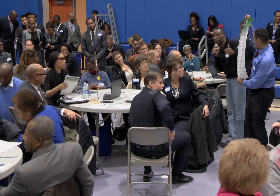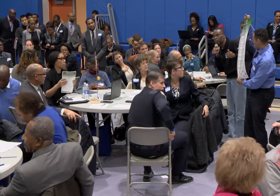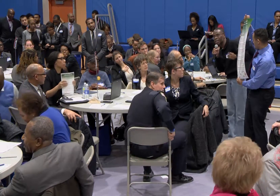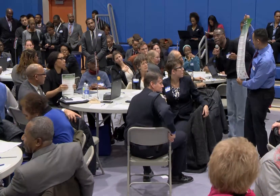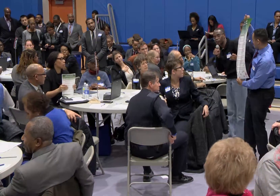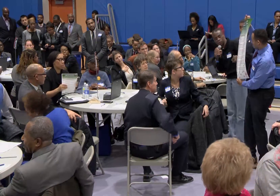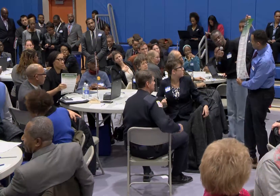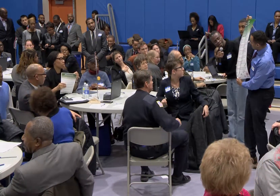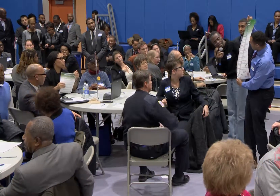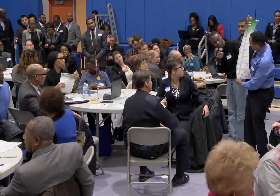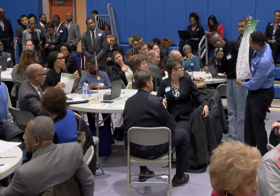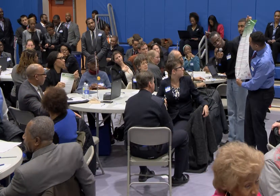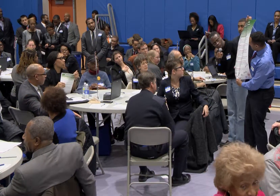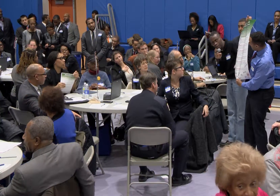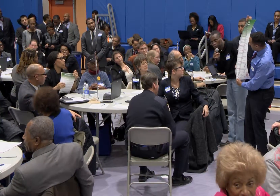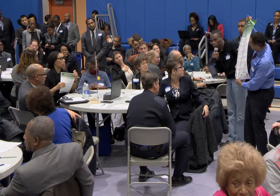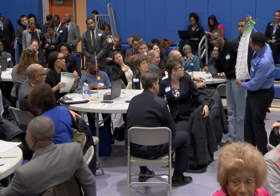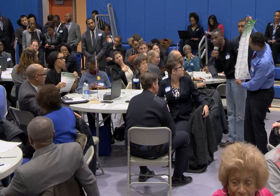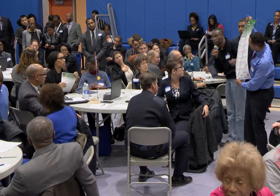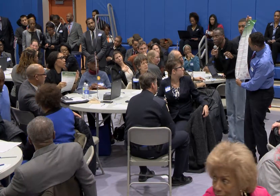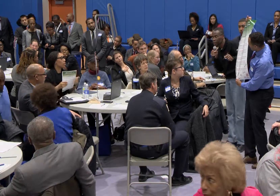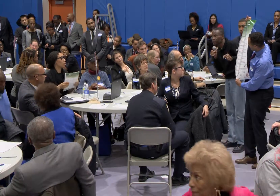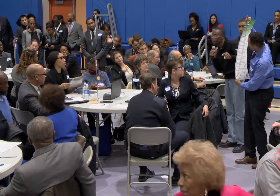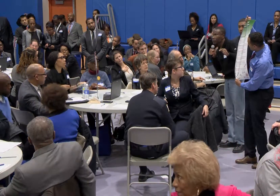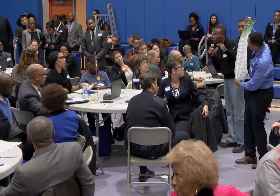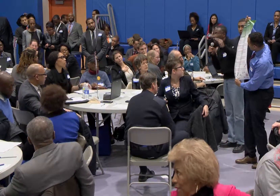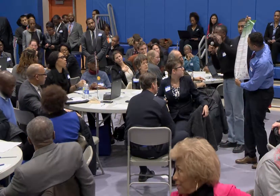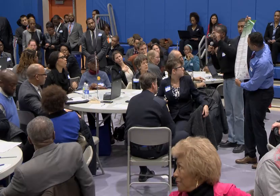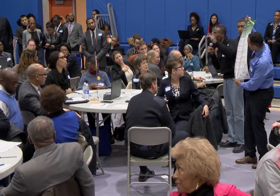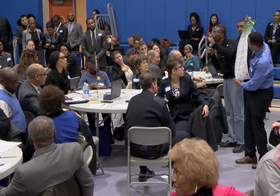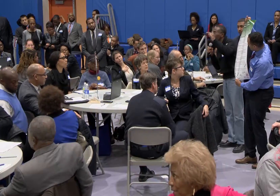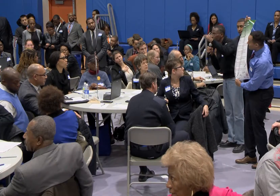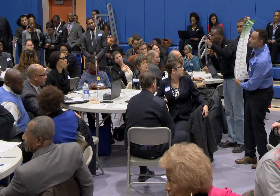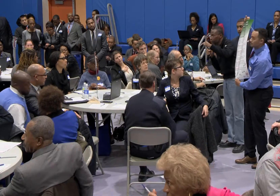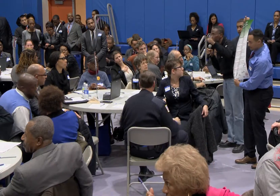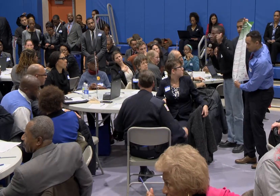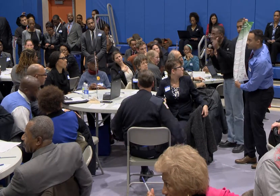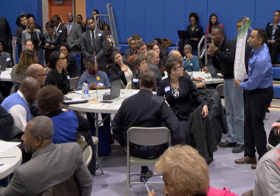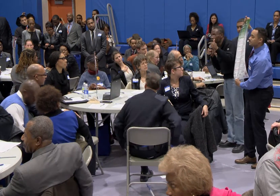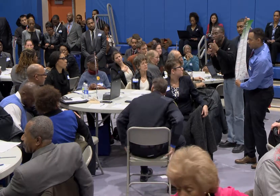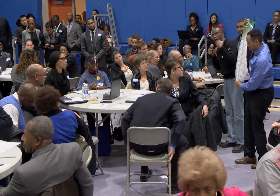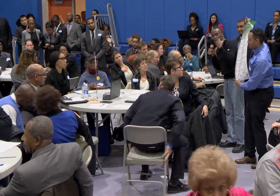PUT A SHOUT OUT TO THE MAYOR THAT WE WANT TO MAKE SURE THAT THE BUDGET FOR THE SENIOR SERVICES, LIVING IN AGE